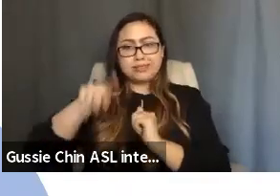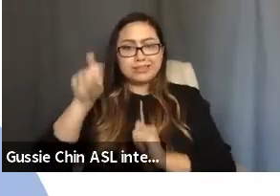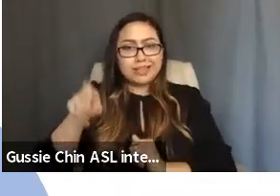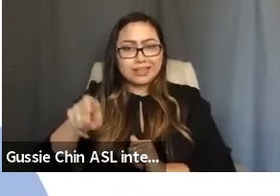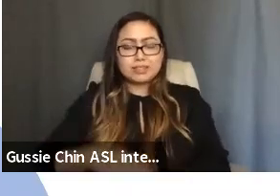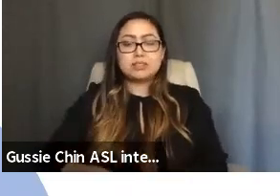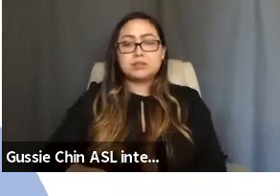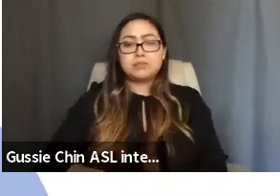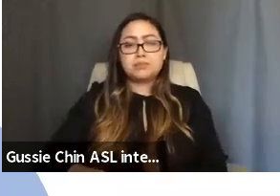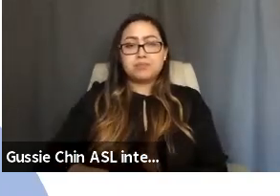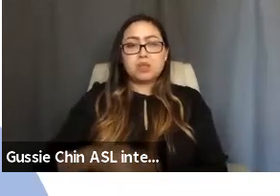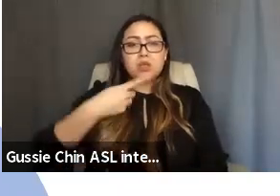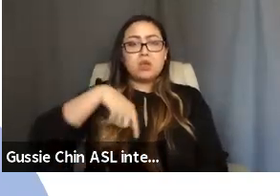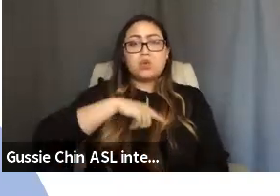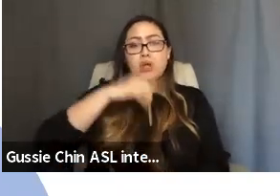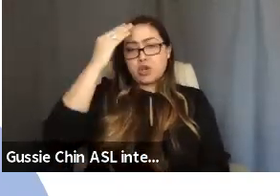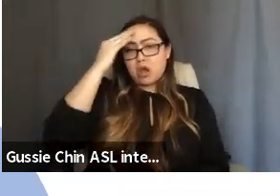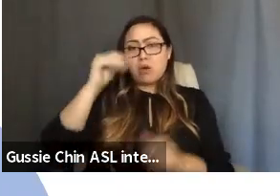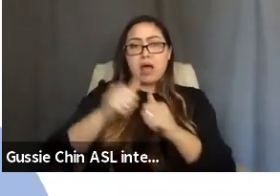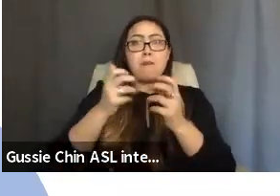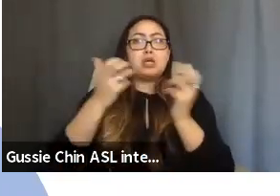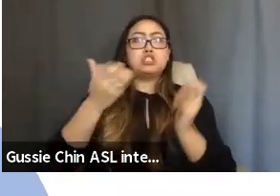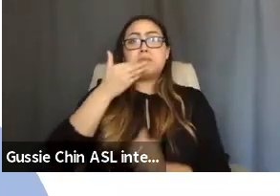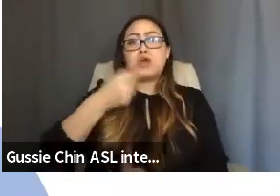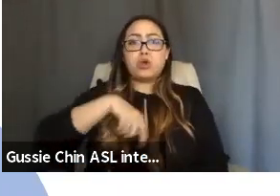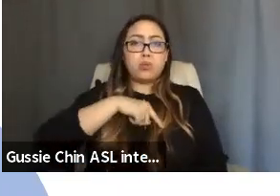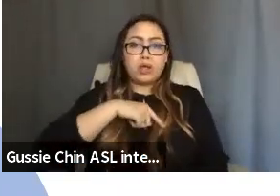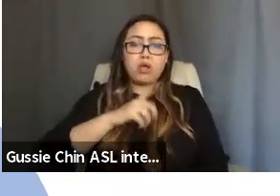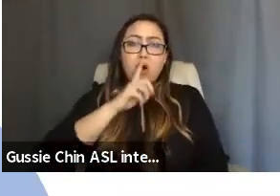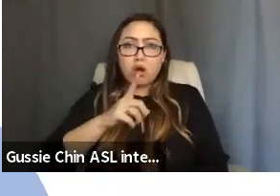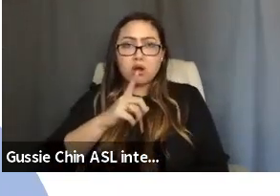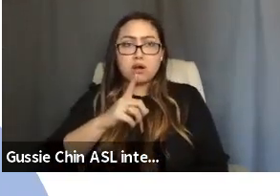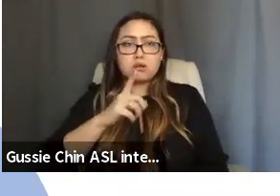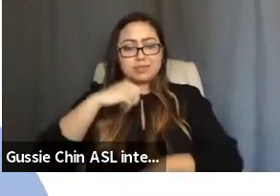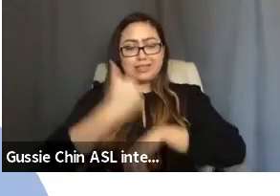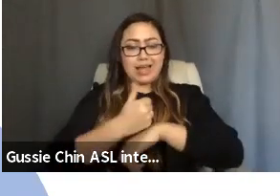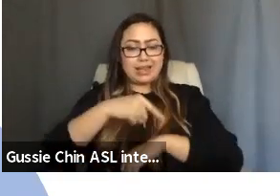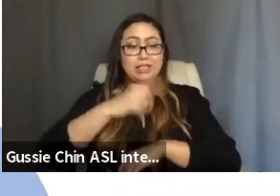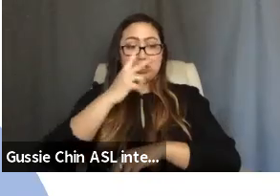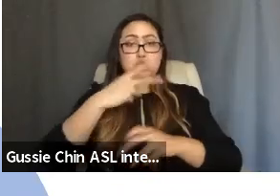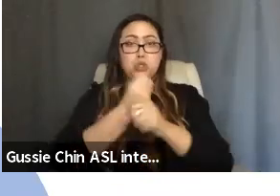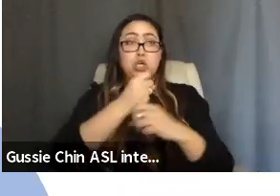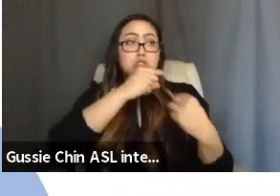are having laid this program's foundations over the past two years. It is really a celebration